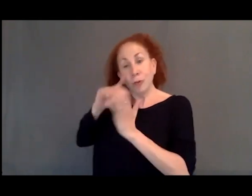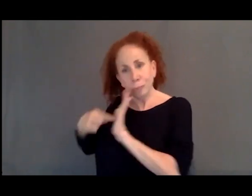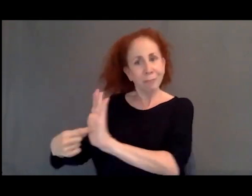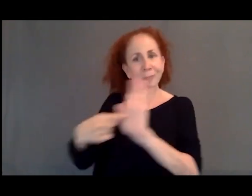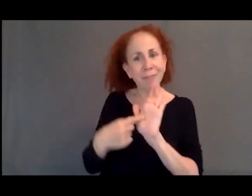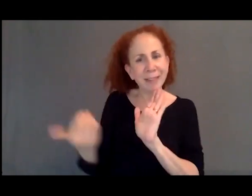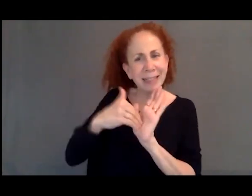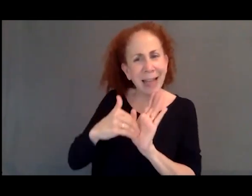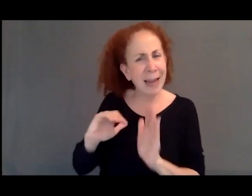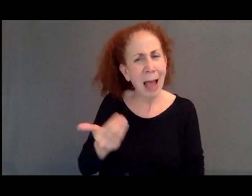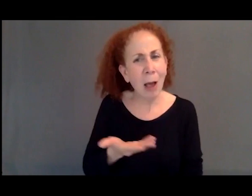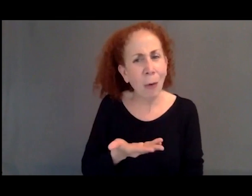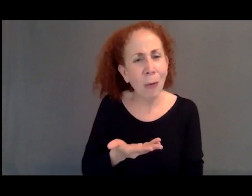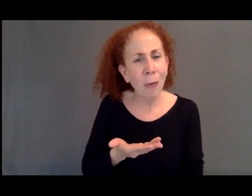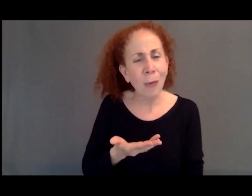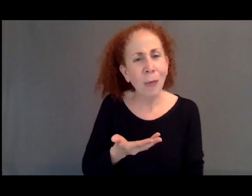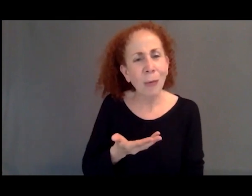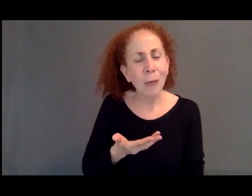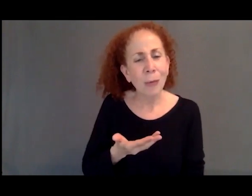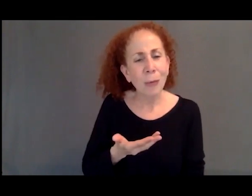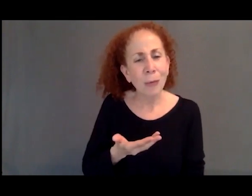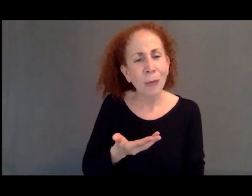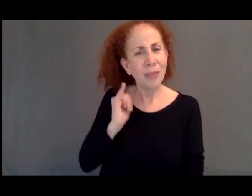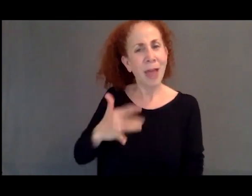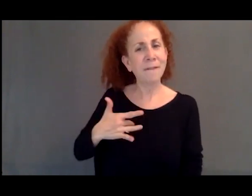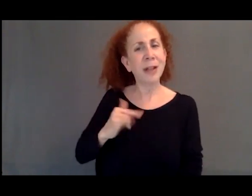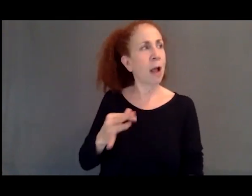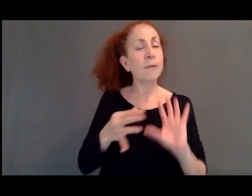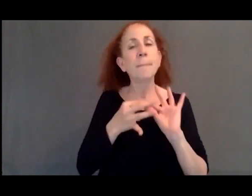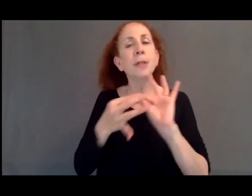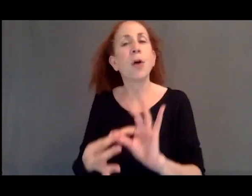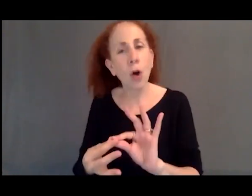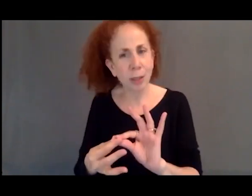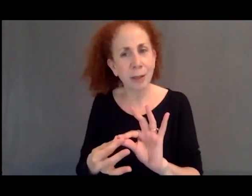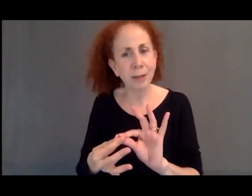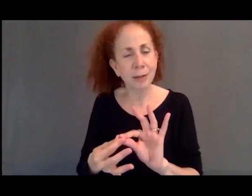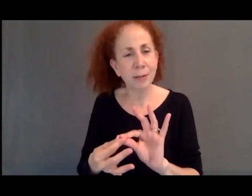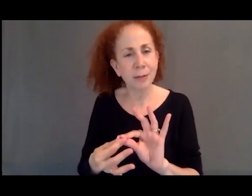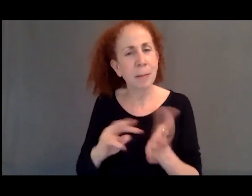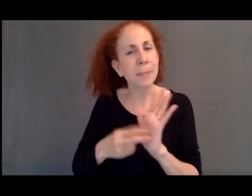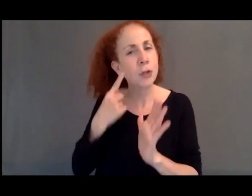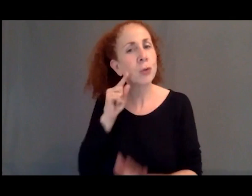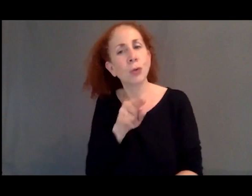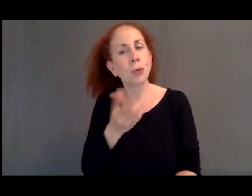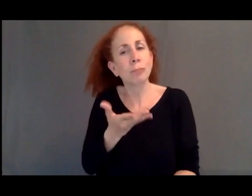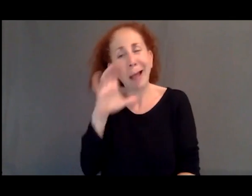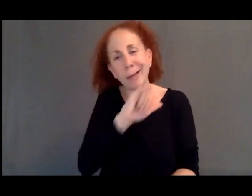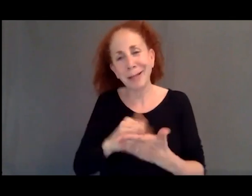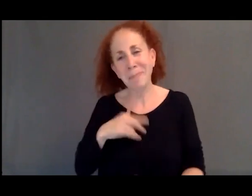What does that feeling of belonging mean to you, I guess, is my question.